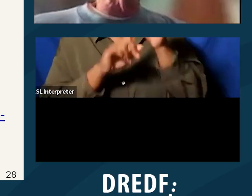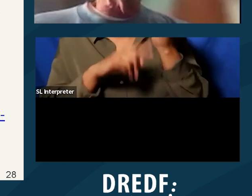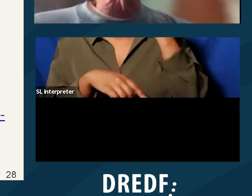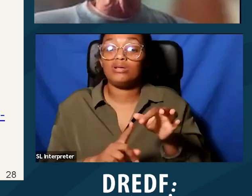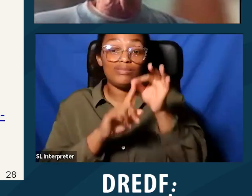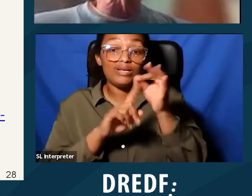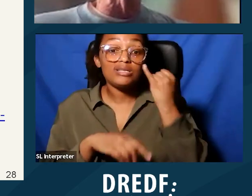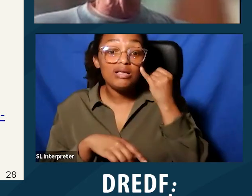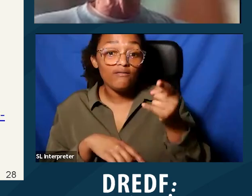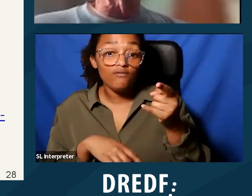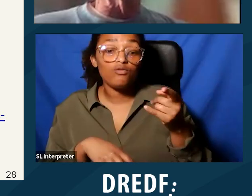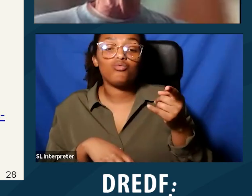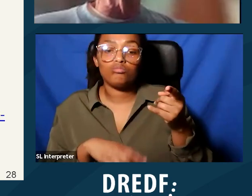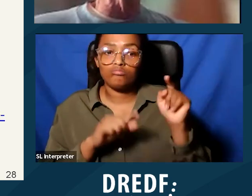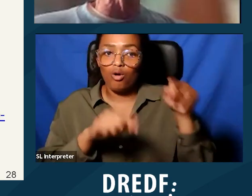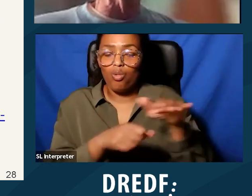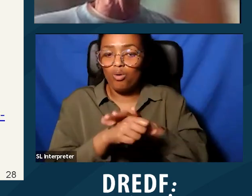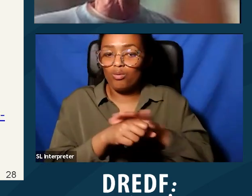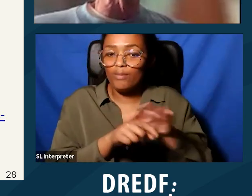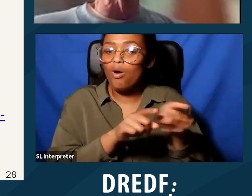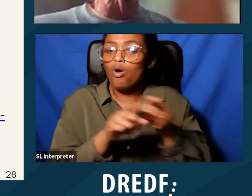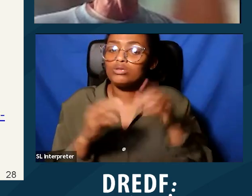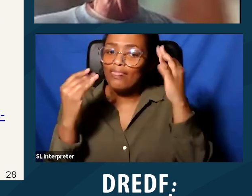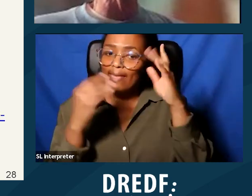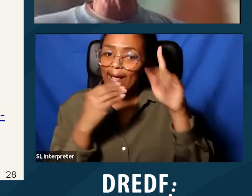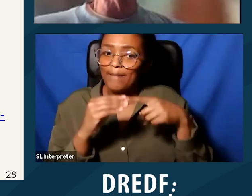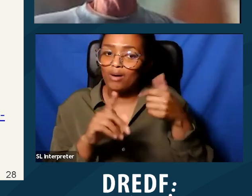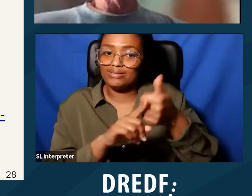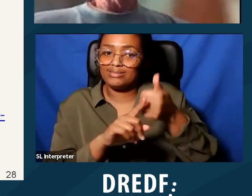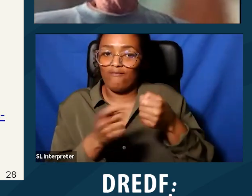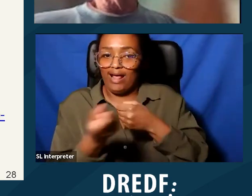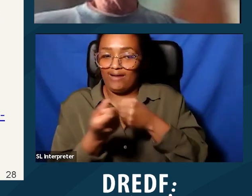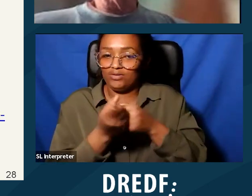but think also about self‑advocacy organizations.